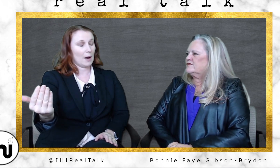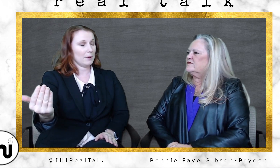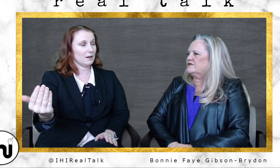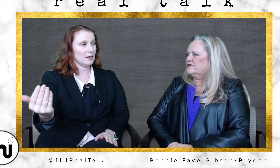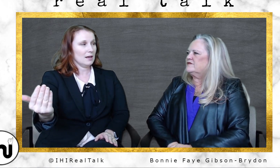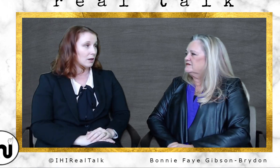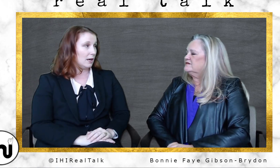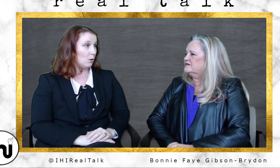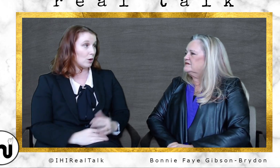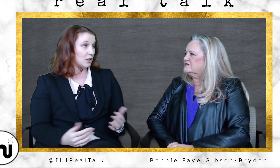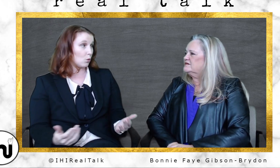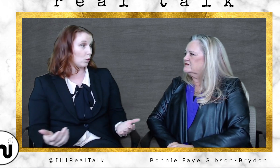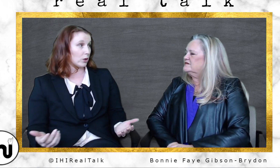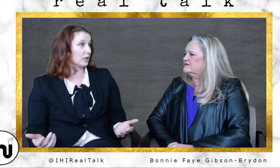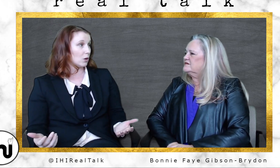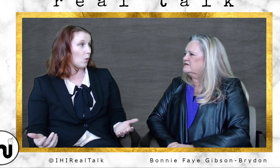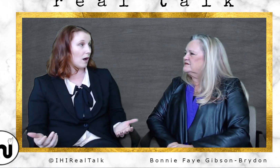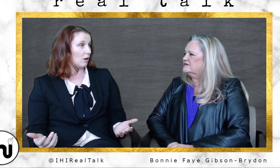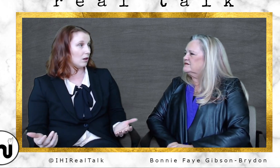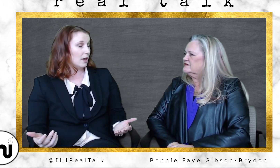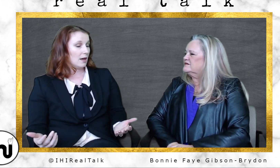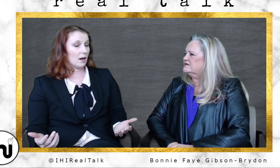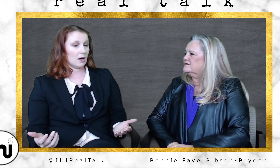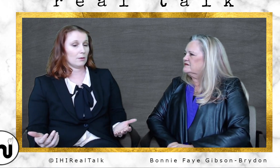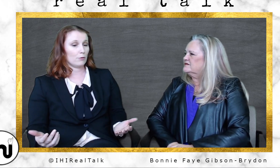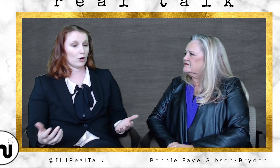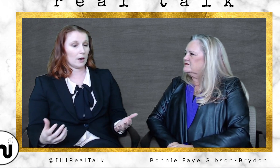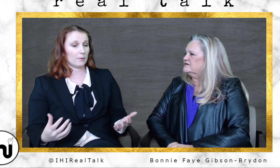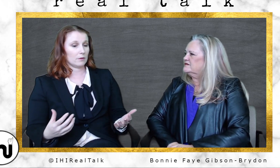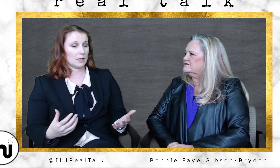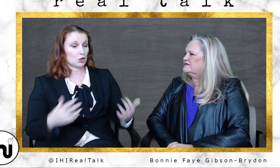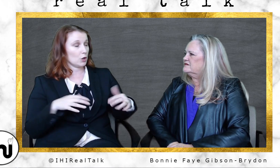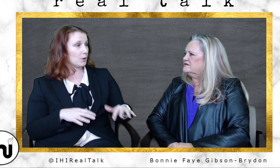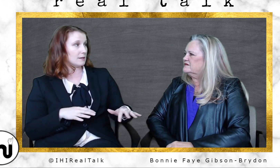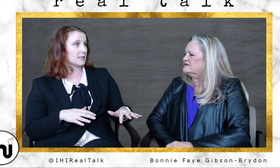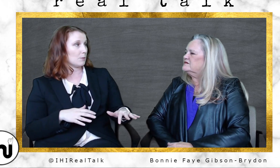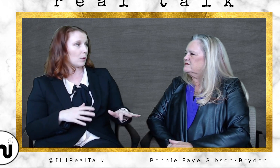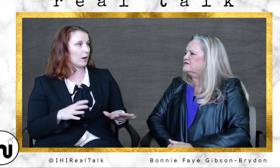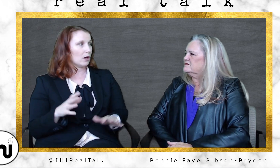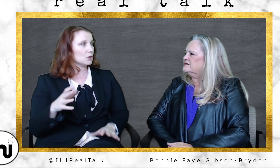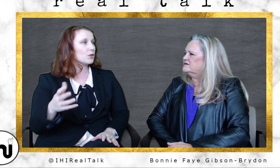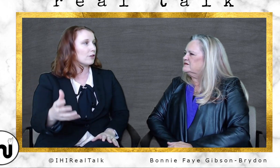And it worked out really well from an interpreting standpoint, but I also think from